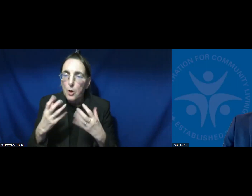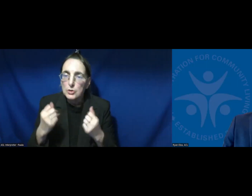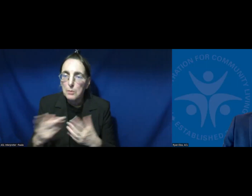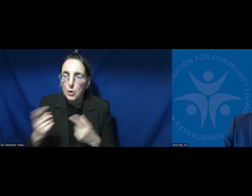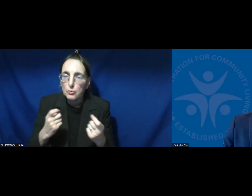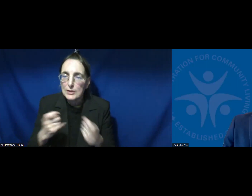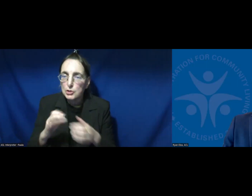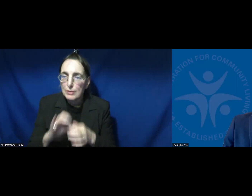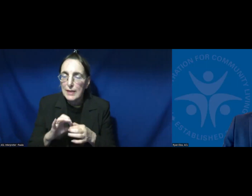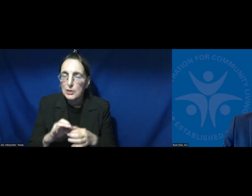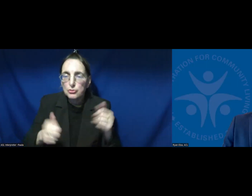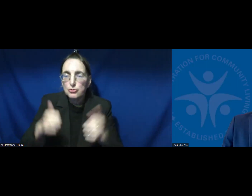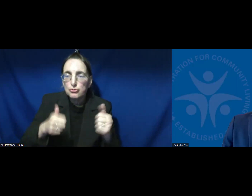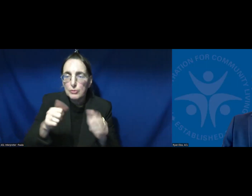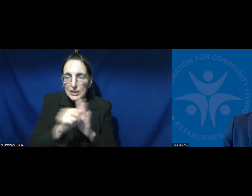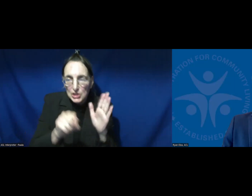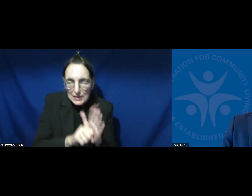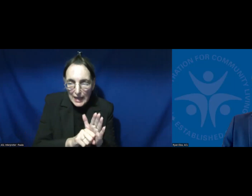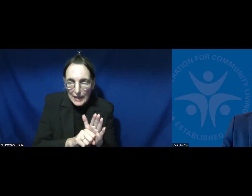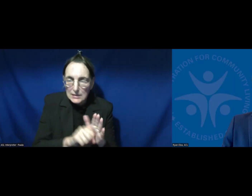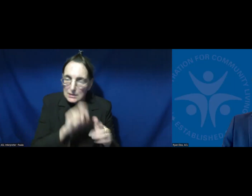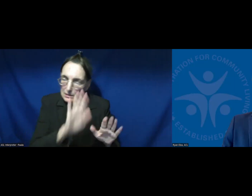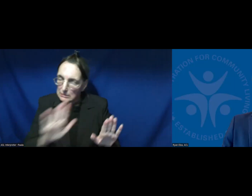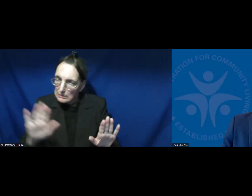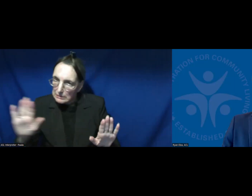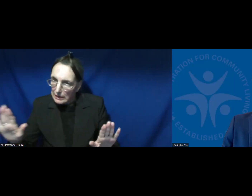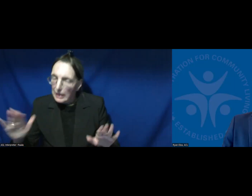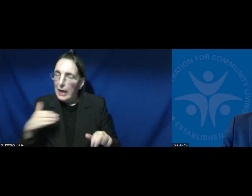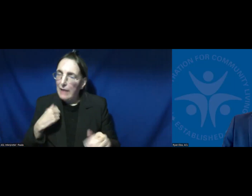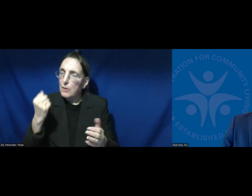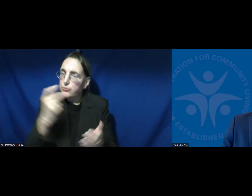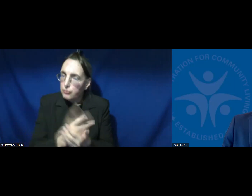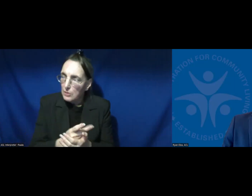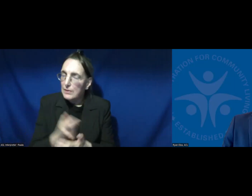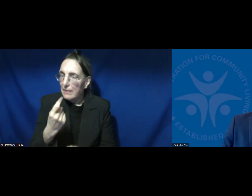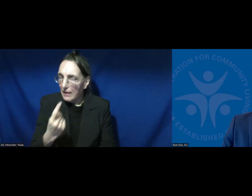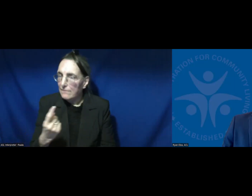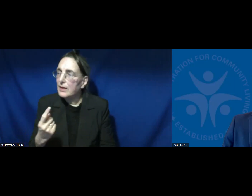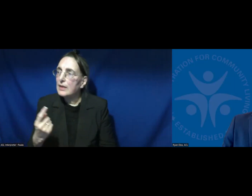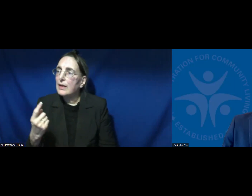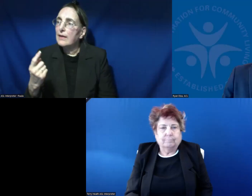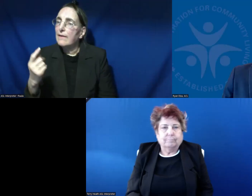which states have approved 1115 demonstration or 1915(i) state plans.